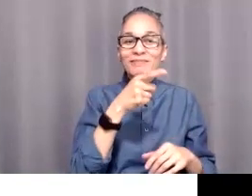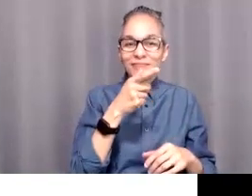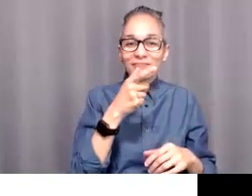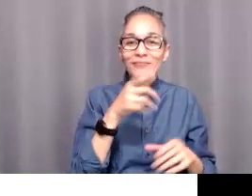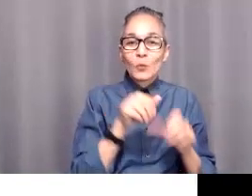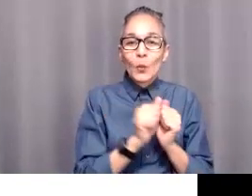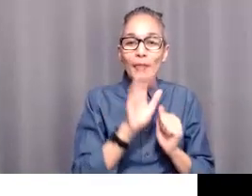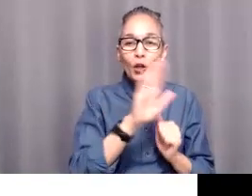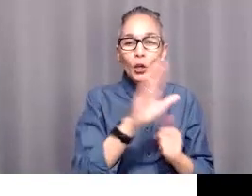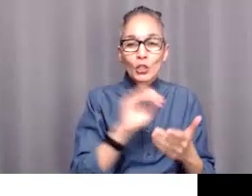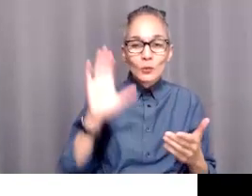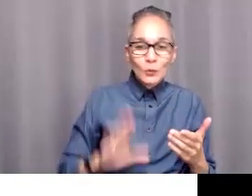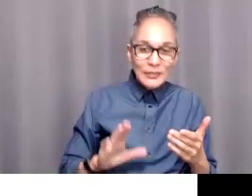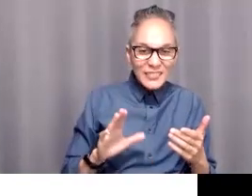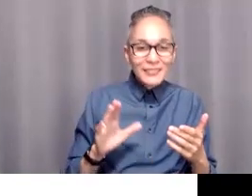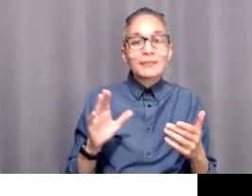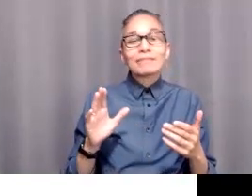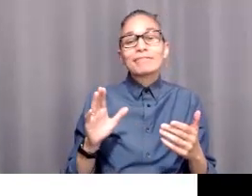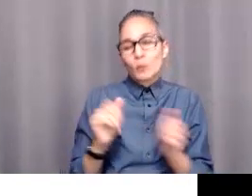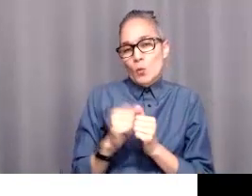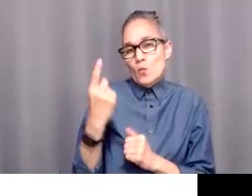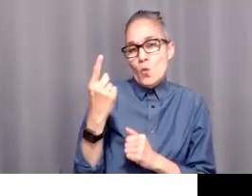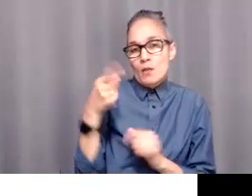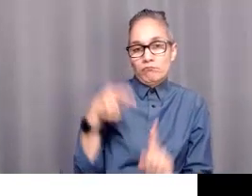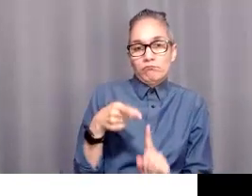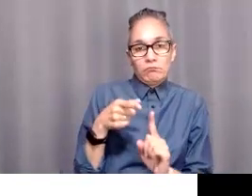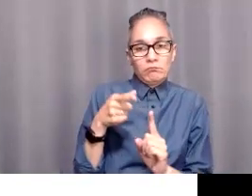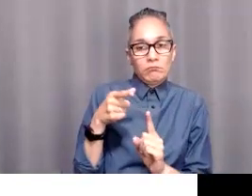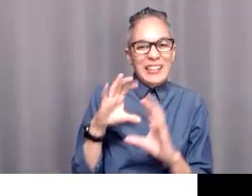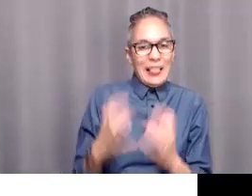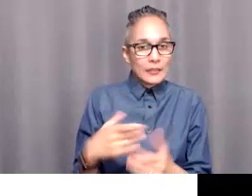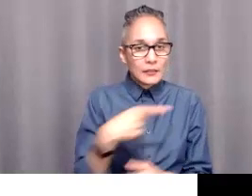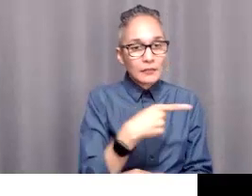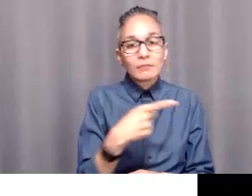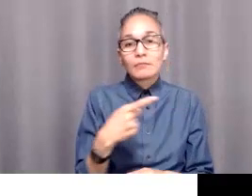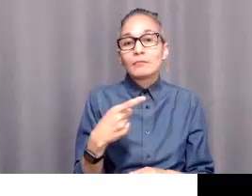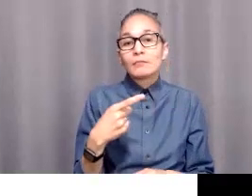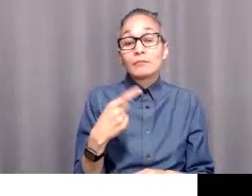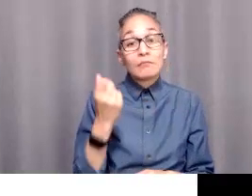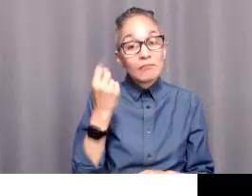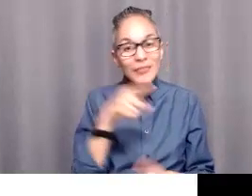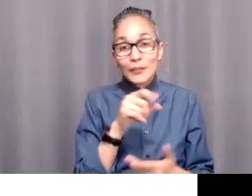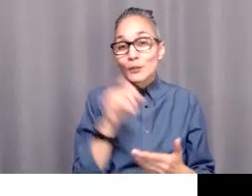For her students in one of her courses. And so, you know, this is something that the students wouldn't see.